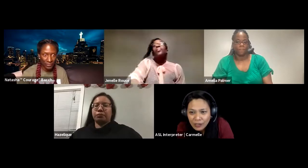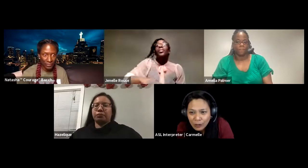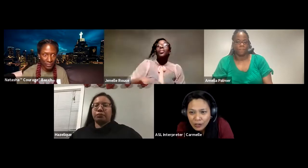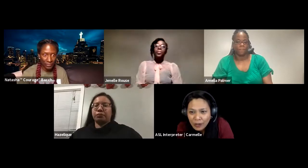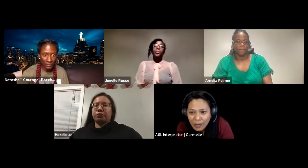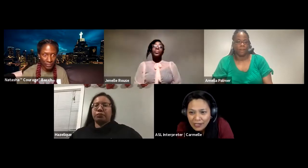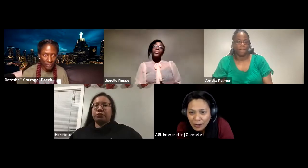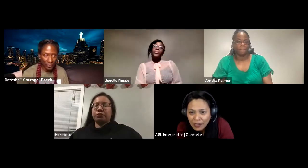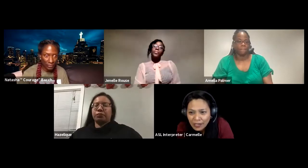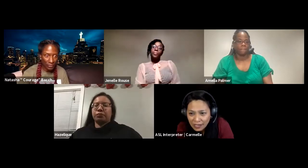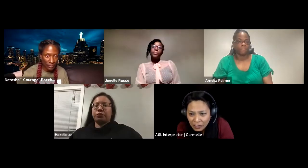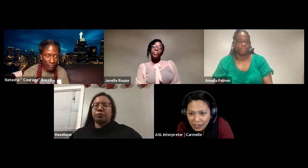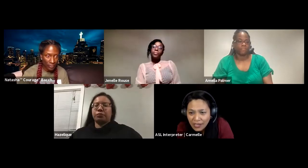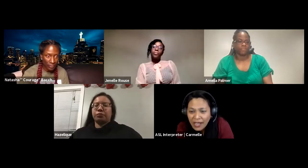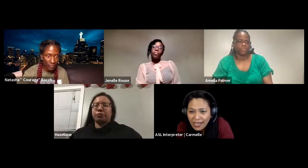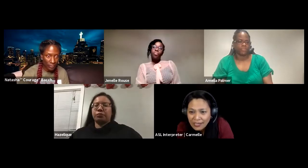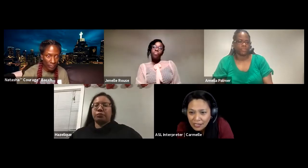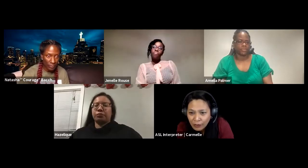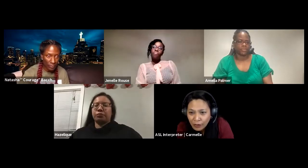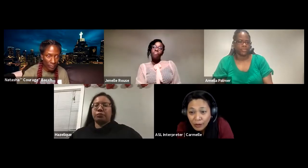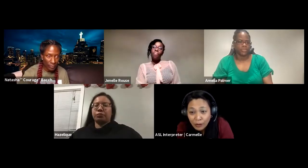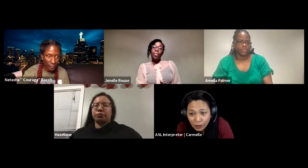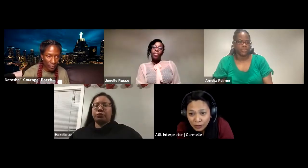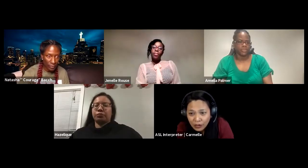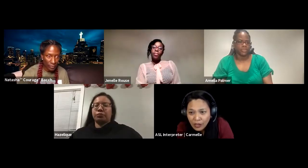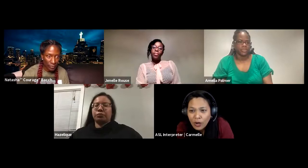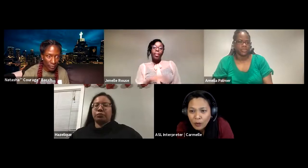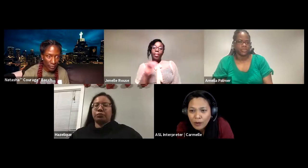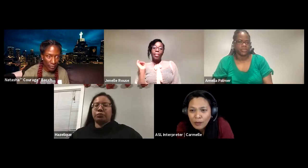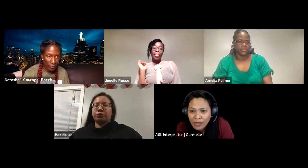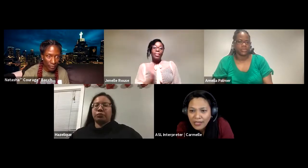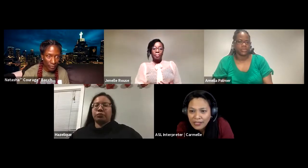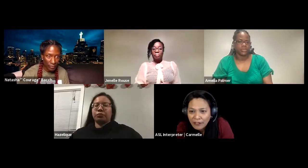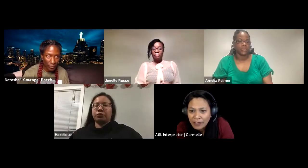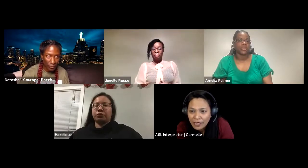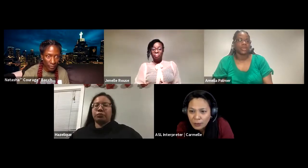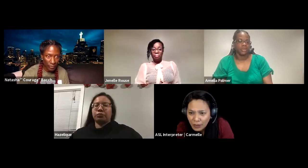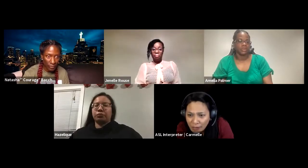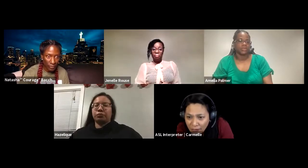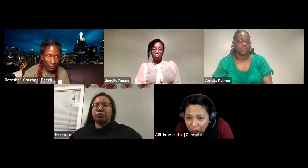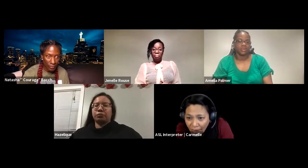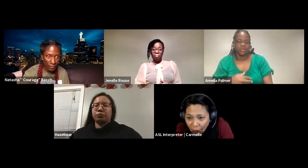stolen by mass colonization and slavery around the world. where would black deaf diasporan